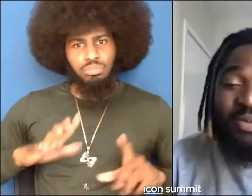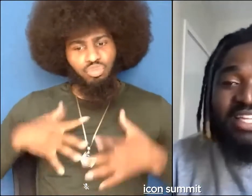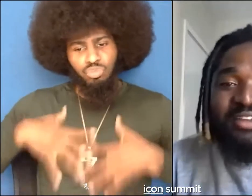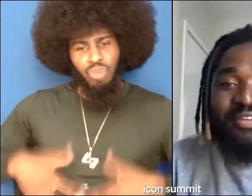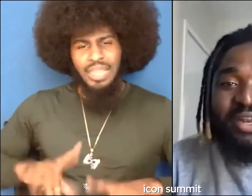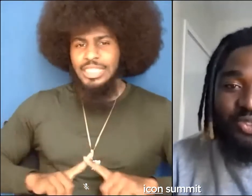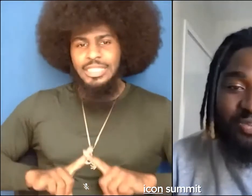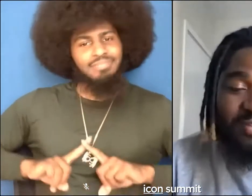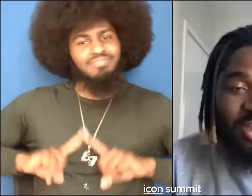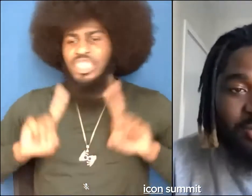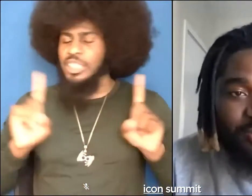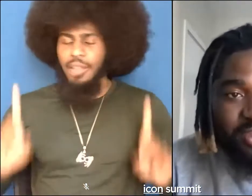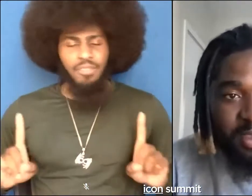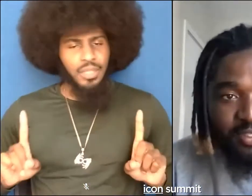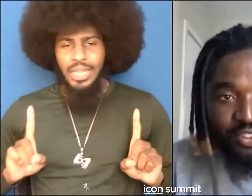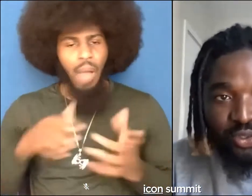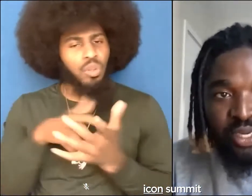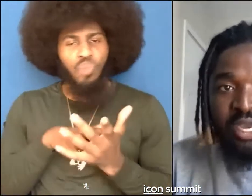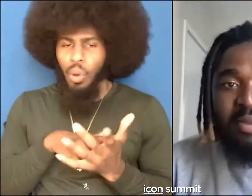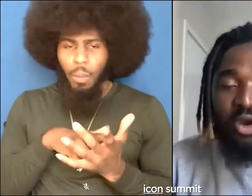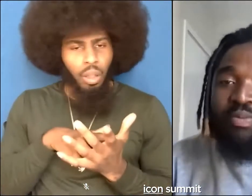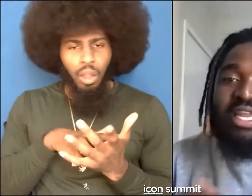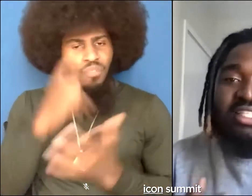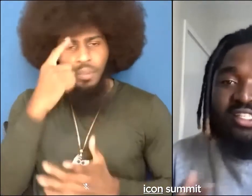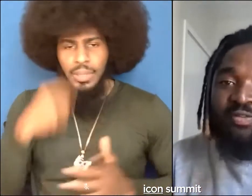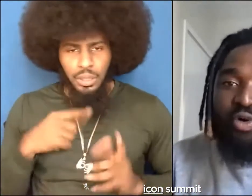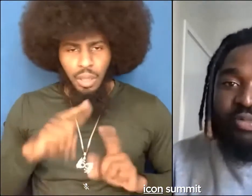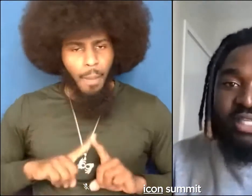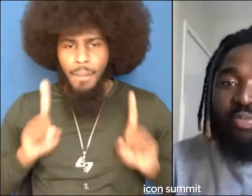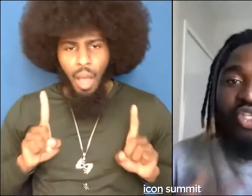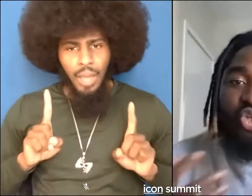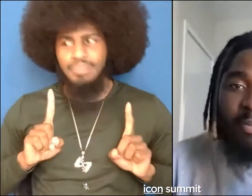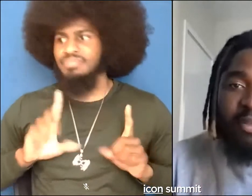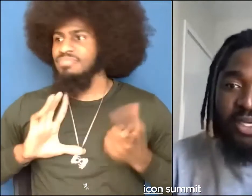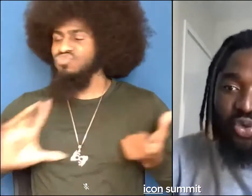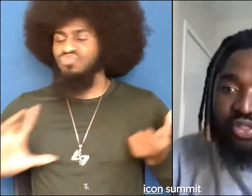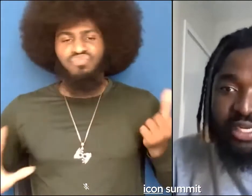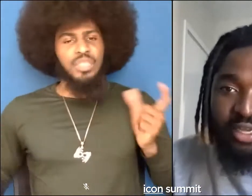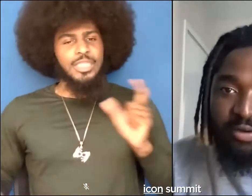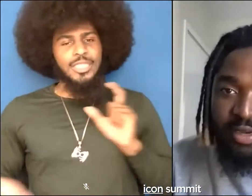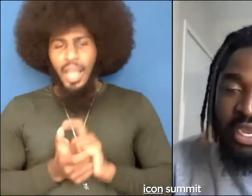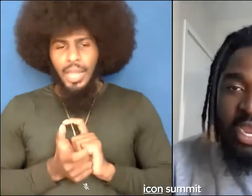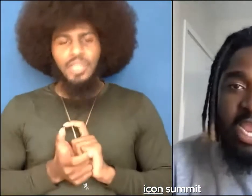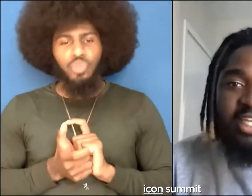completely different, and which was very vulnerable for me to be able to do. But it completely transformed and helped me show up as my true authentic self.